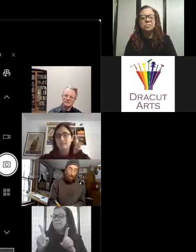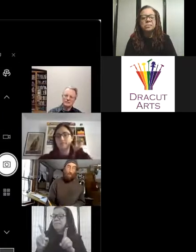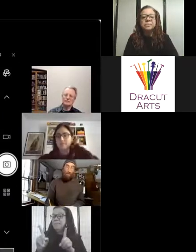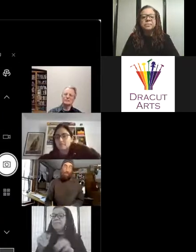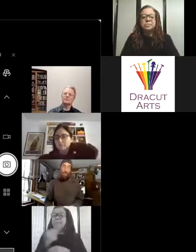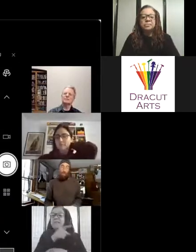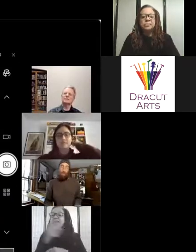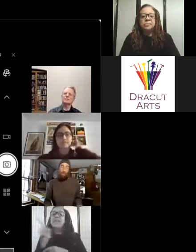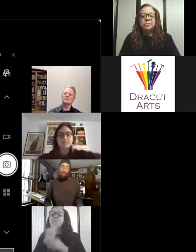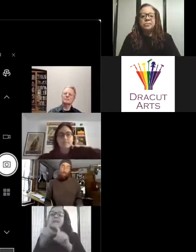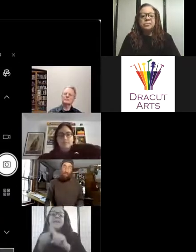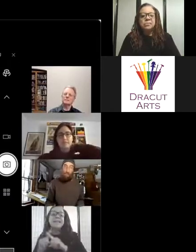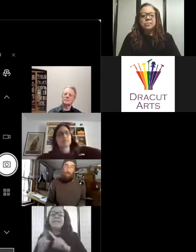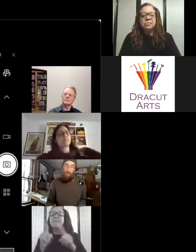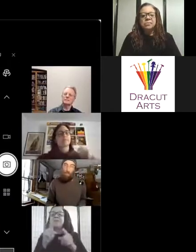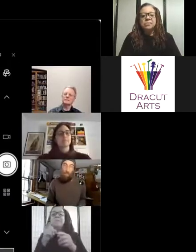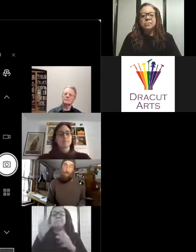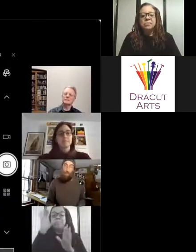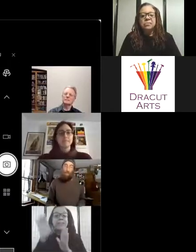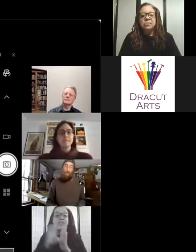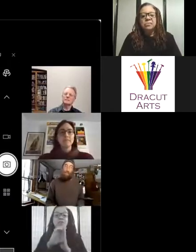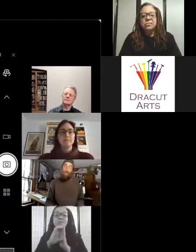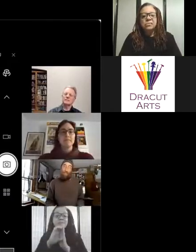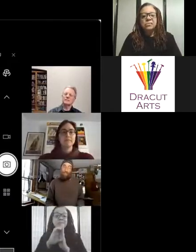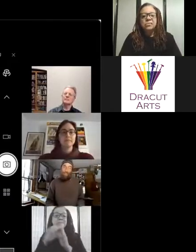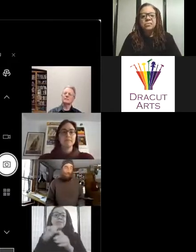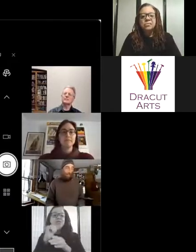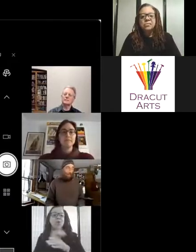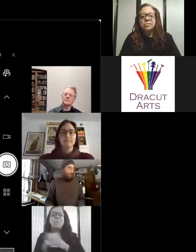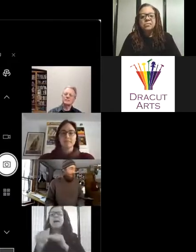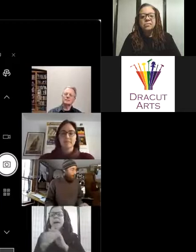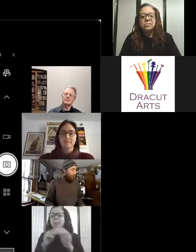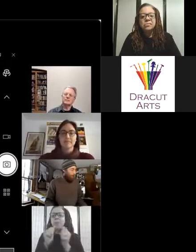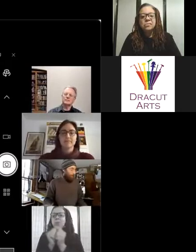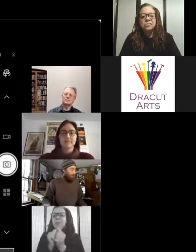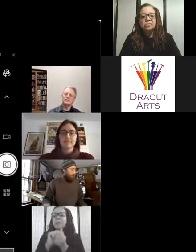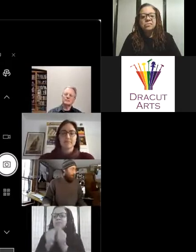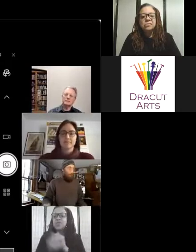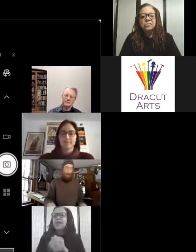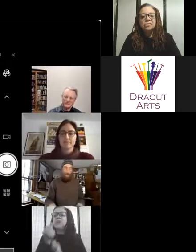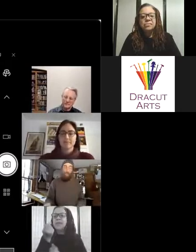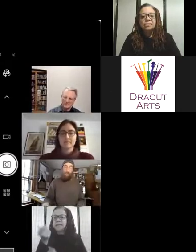pictures and different panels. So um, so I'm comfortable with them changing a little bit. There are some times where I do,